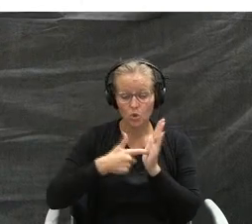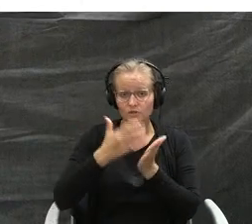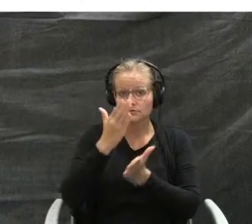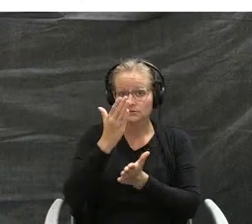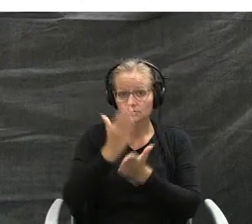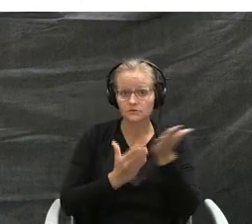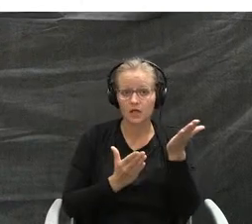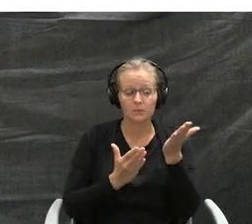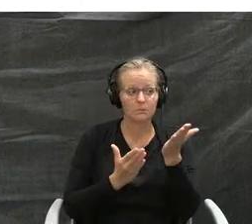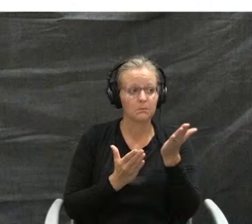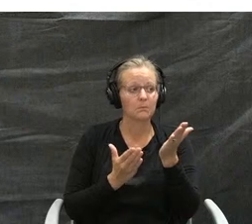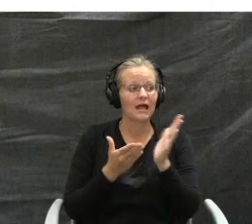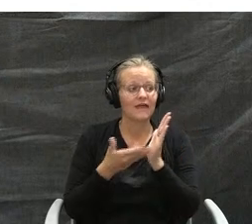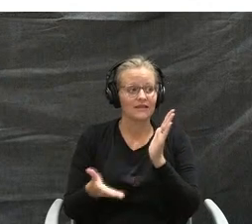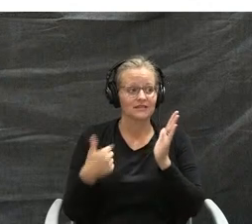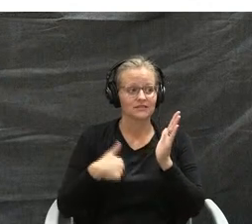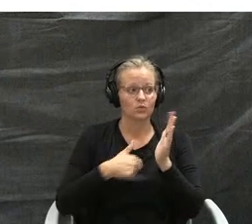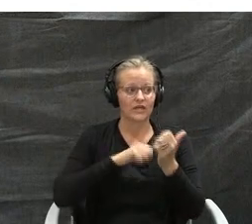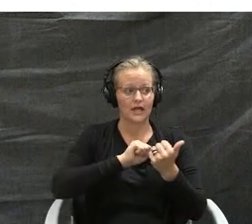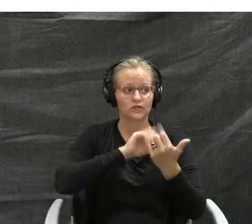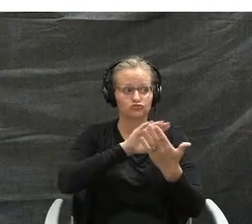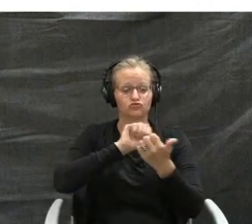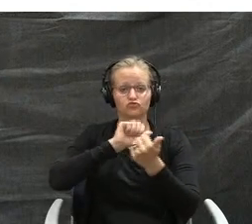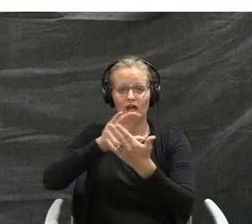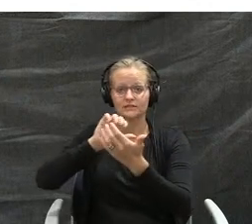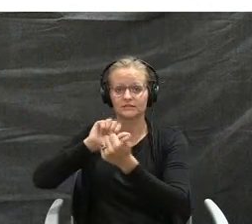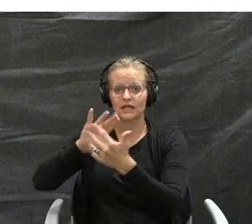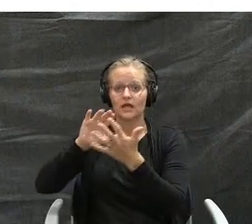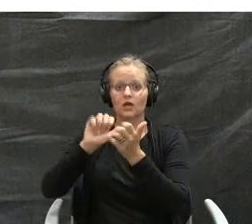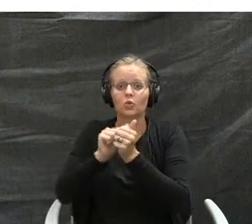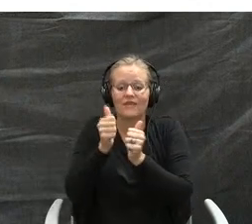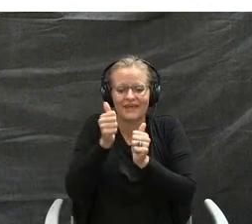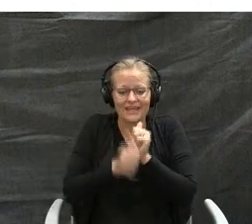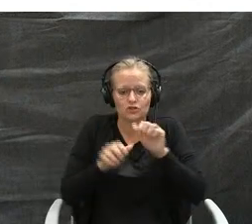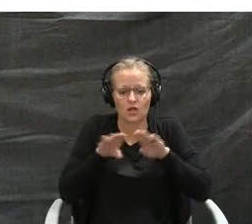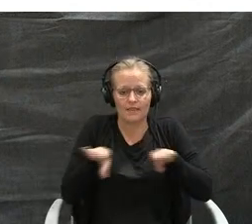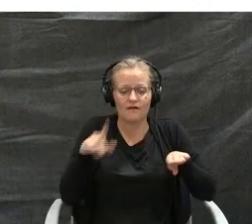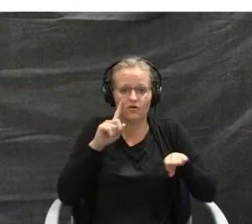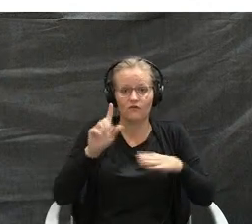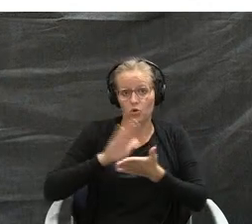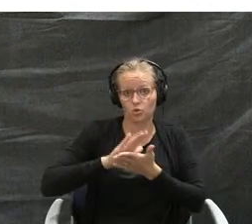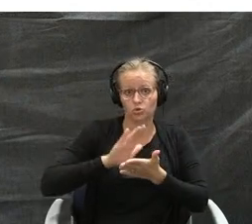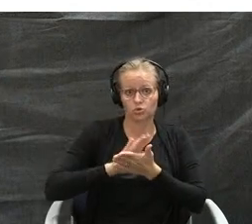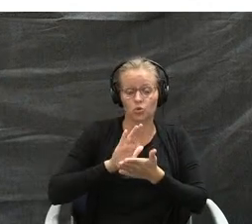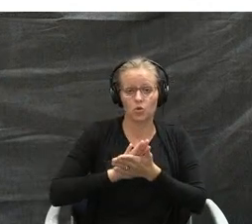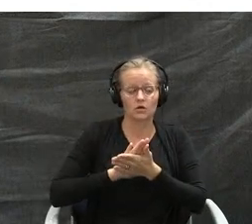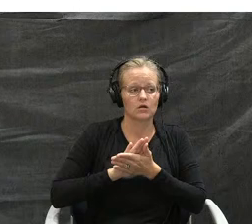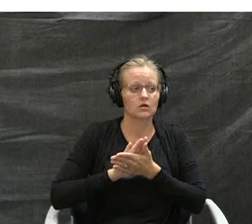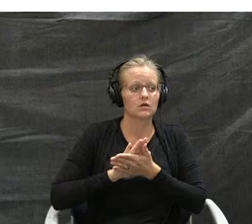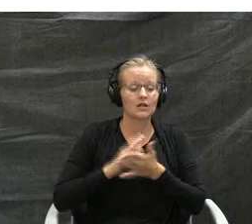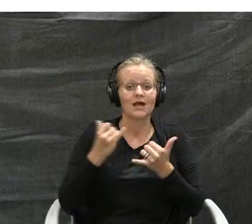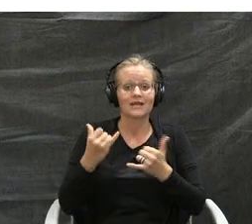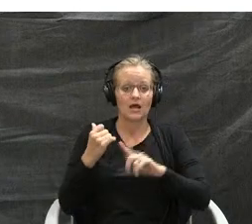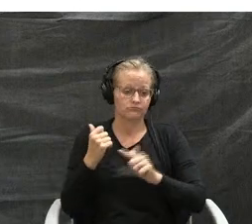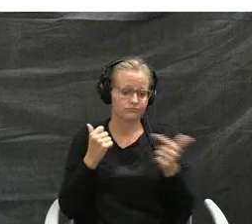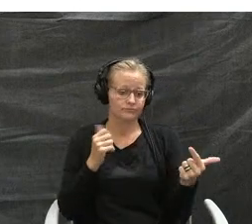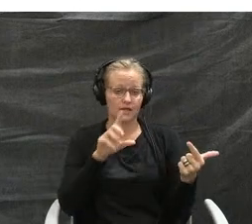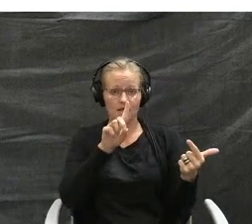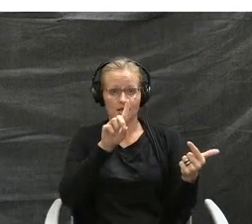addressed in each level of schooling, and for this level, and Diane is going to share information with you, and then